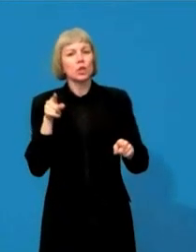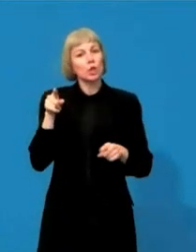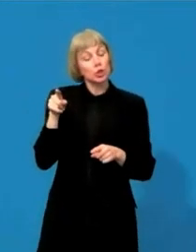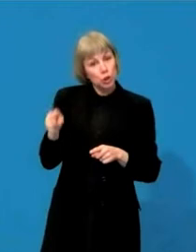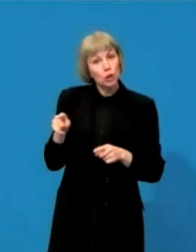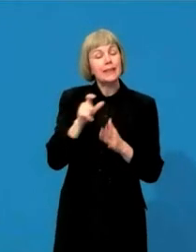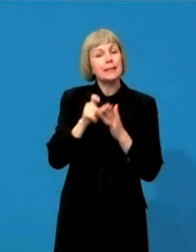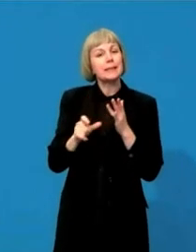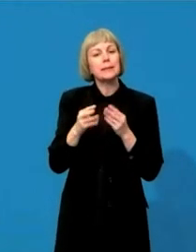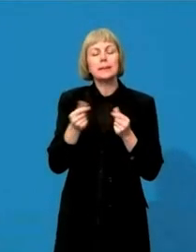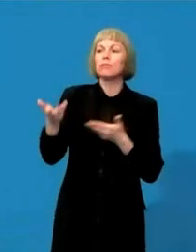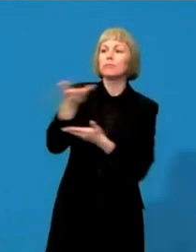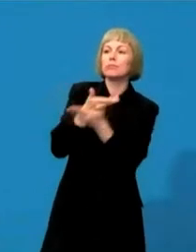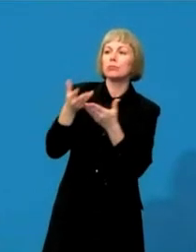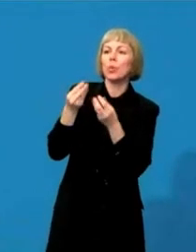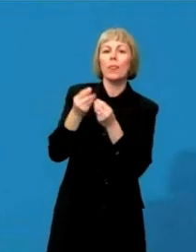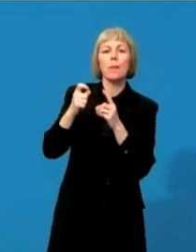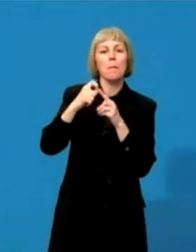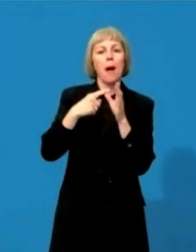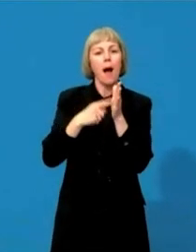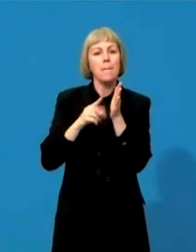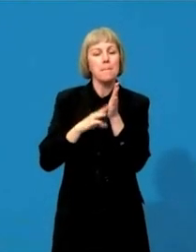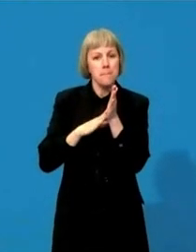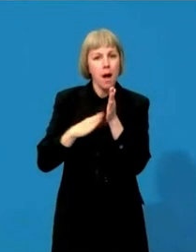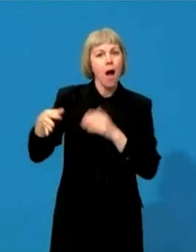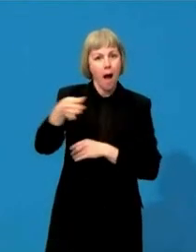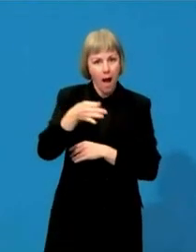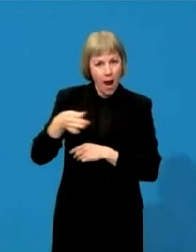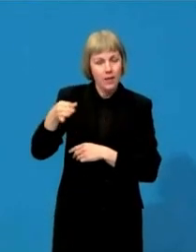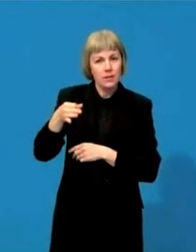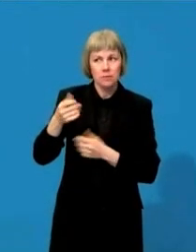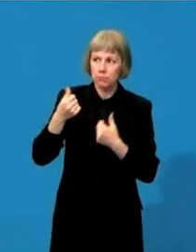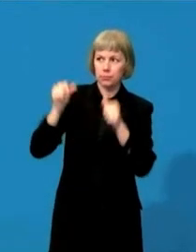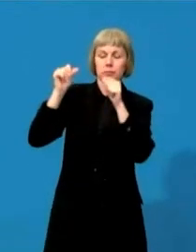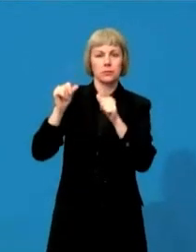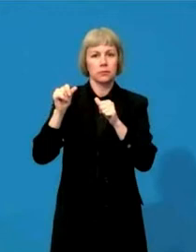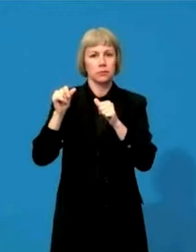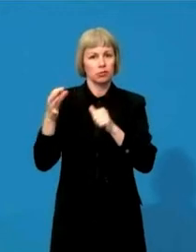Island and asked us if we wanted to do one ourselves to help raise the voice of the